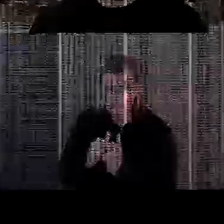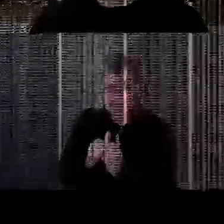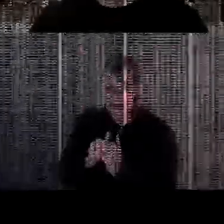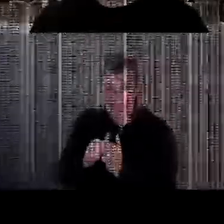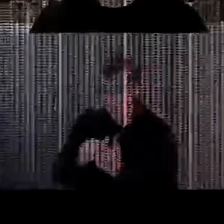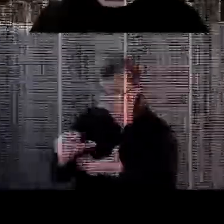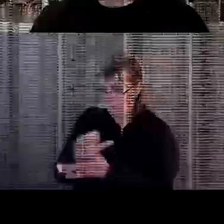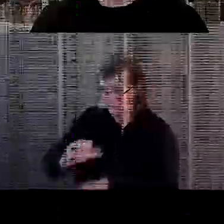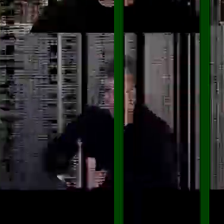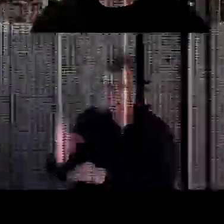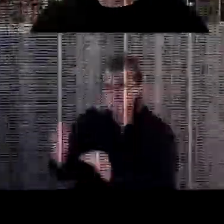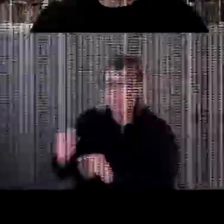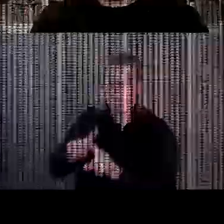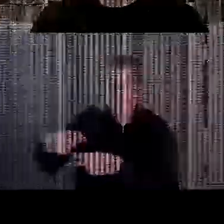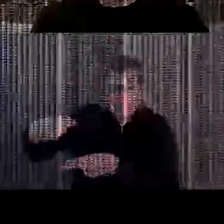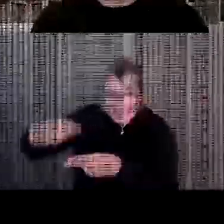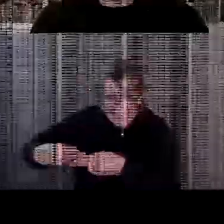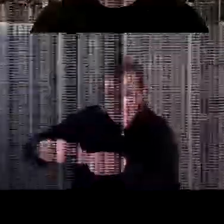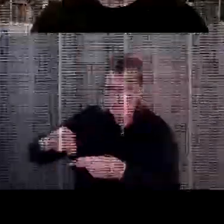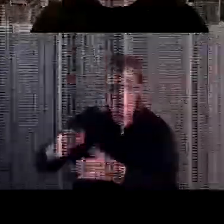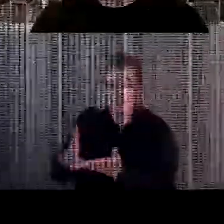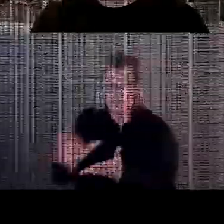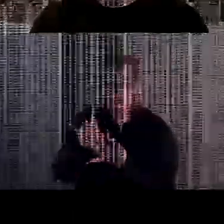was set up, but the names that things had nothing to do with what color they were,